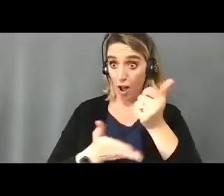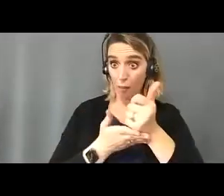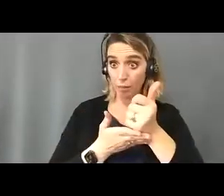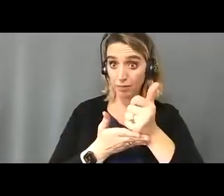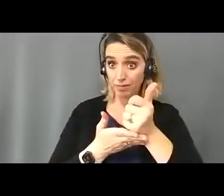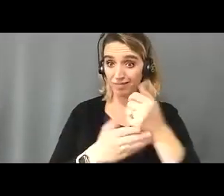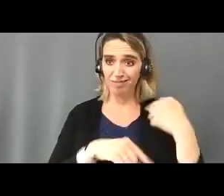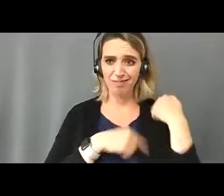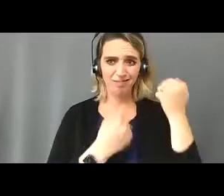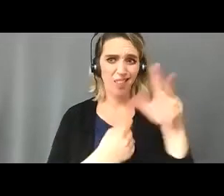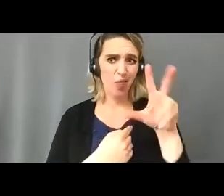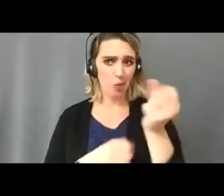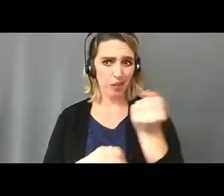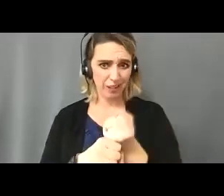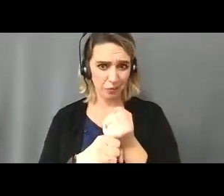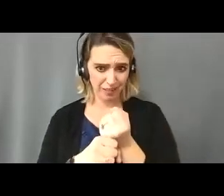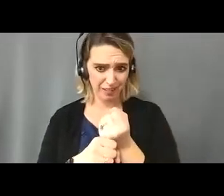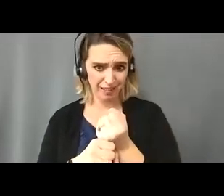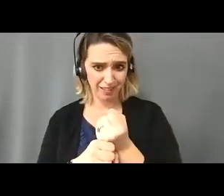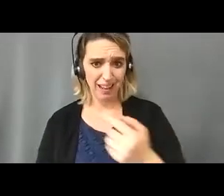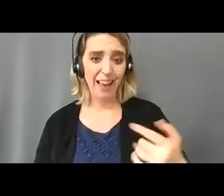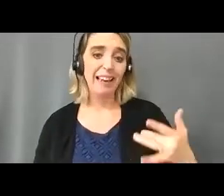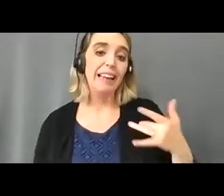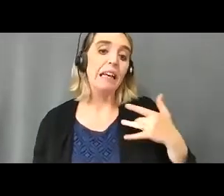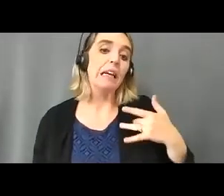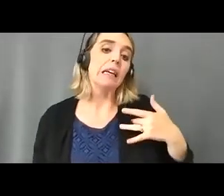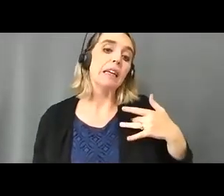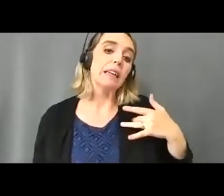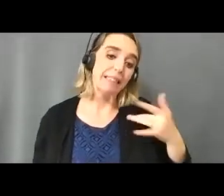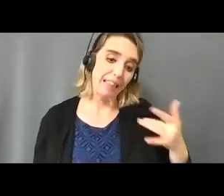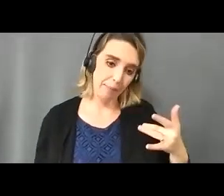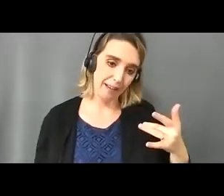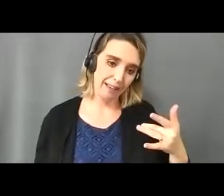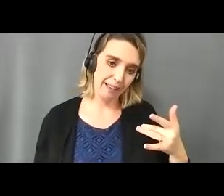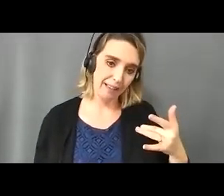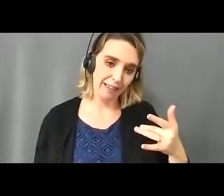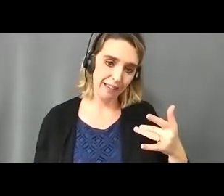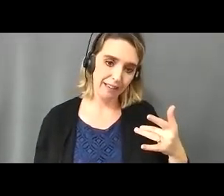And historically, the question skew, the top questions